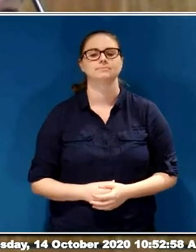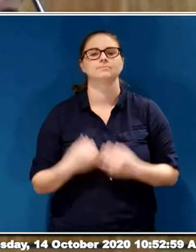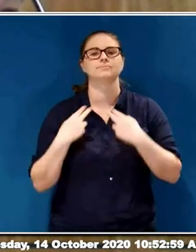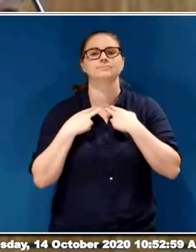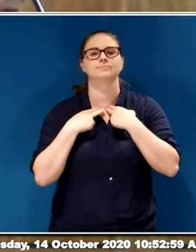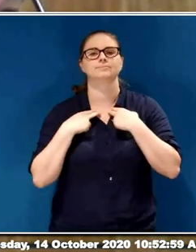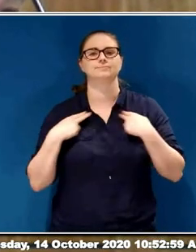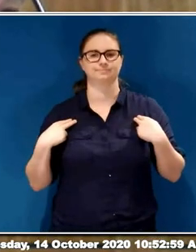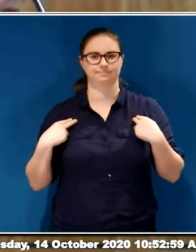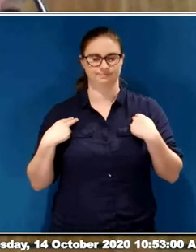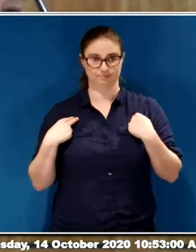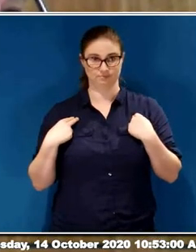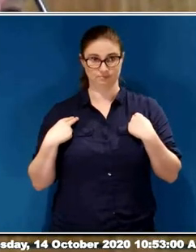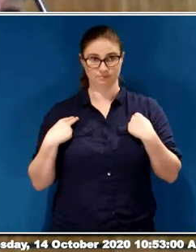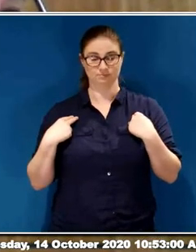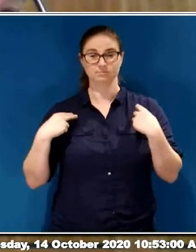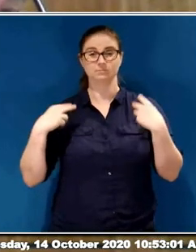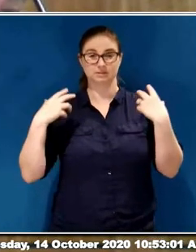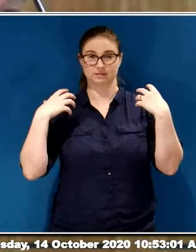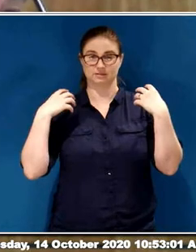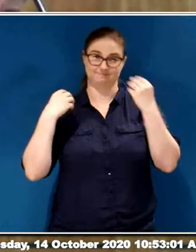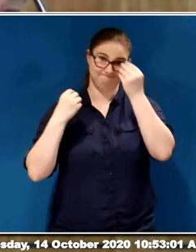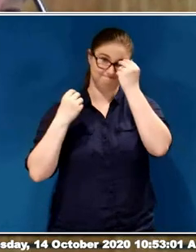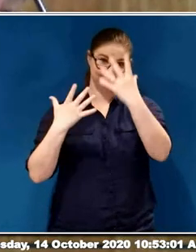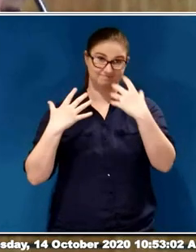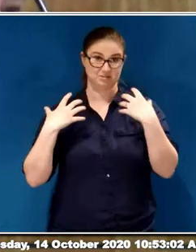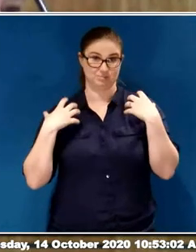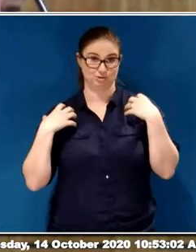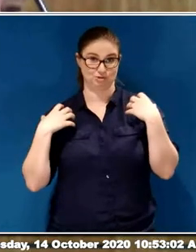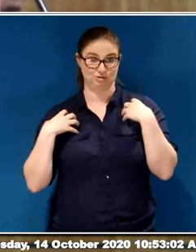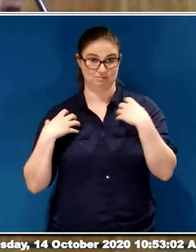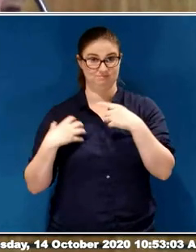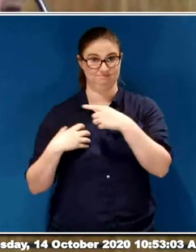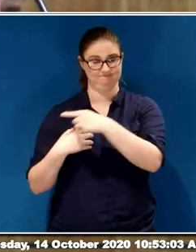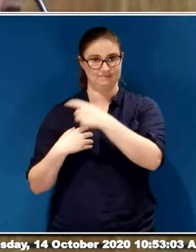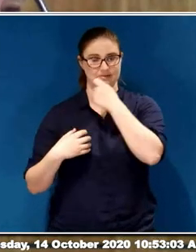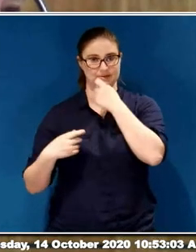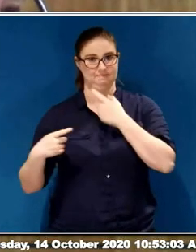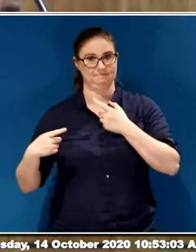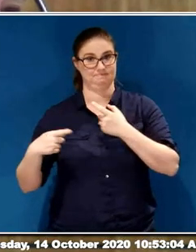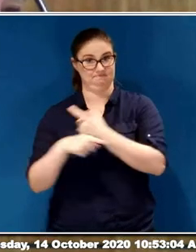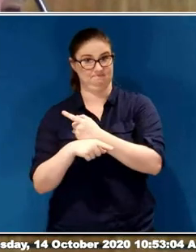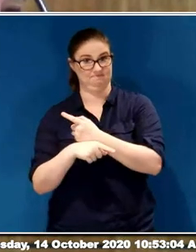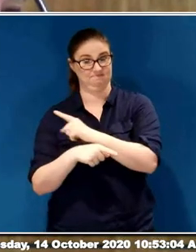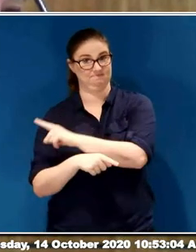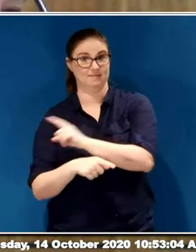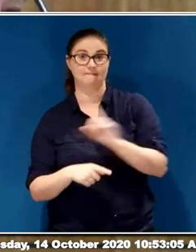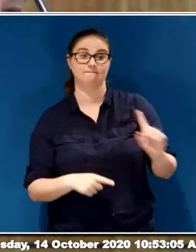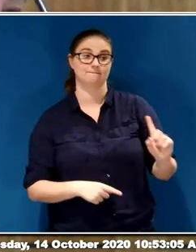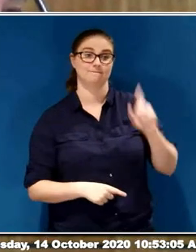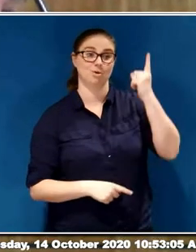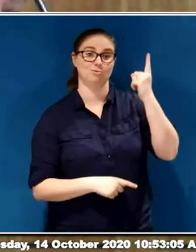has expressed how he felt about School One, his first school. Technical team, the next recording is